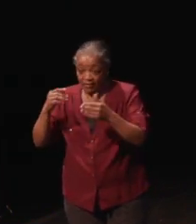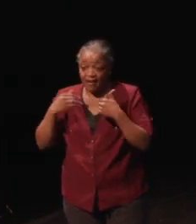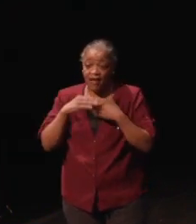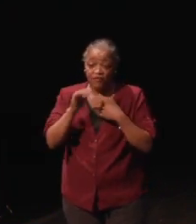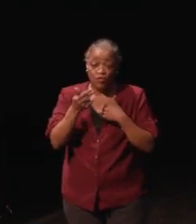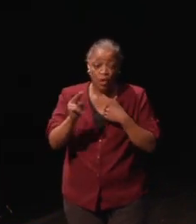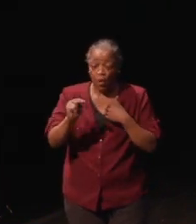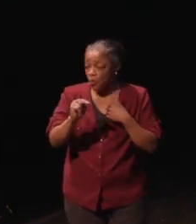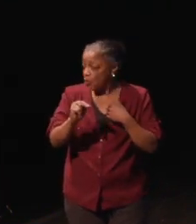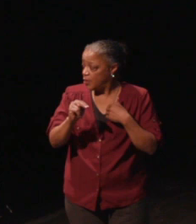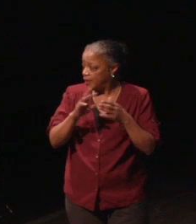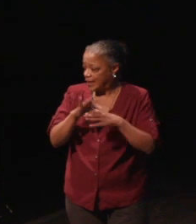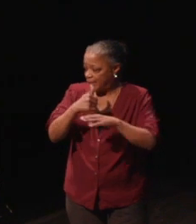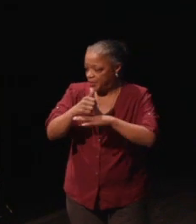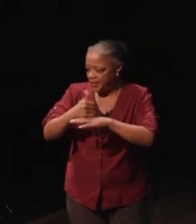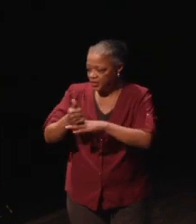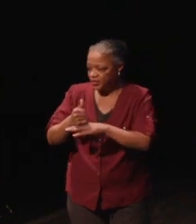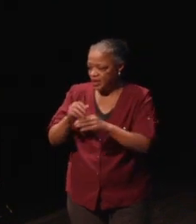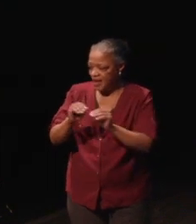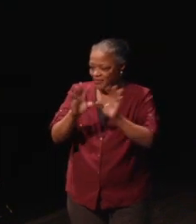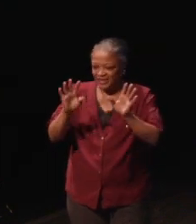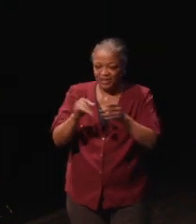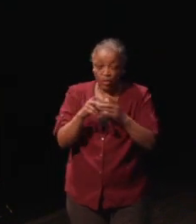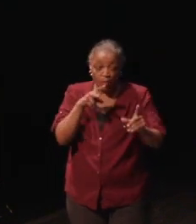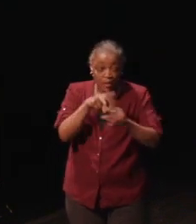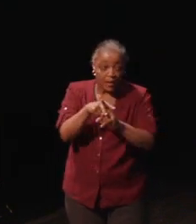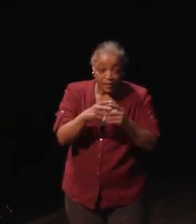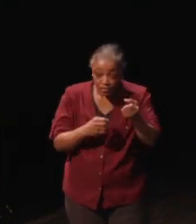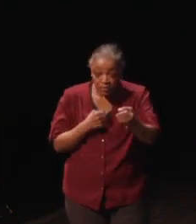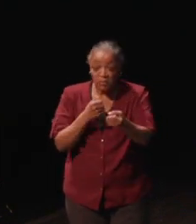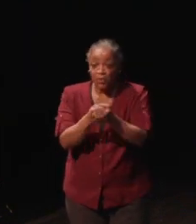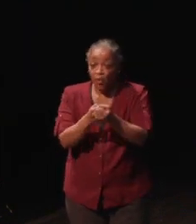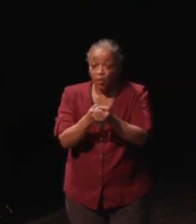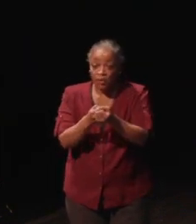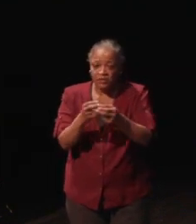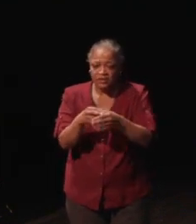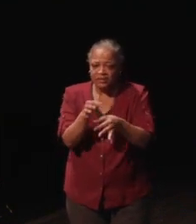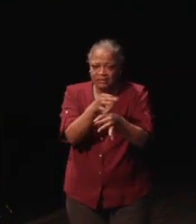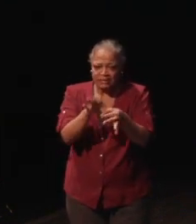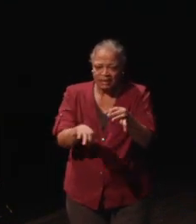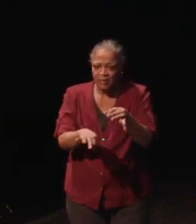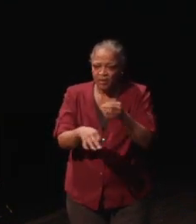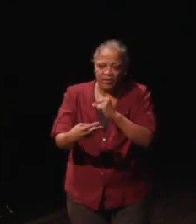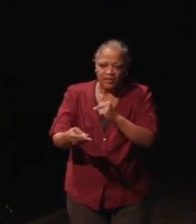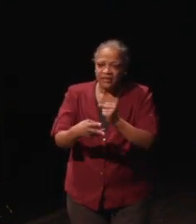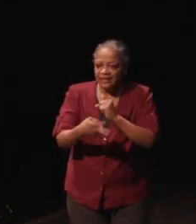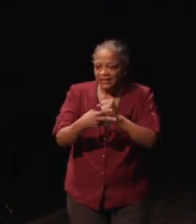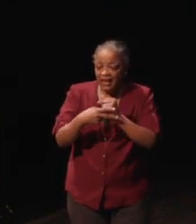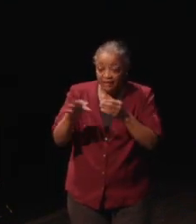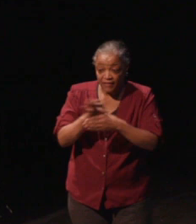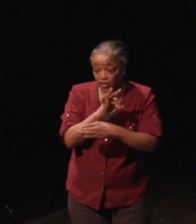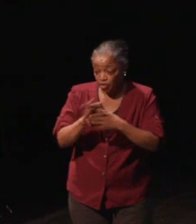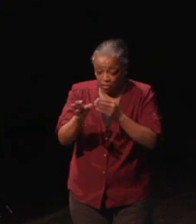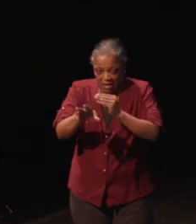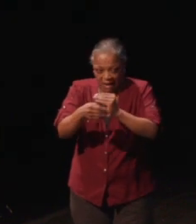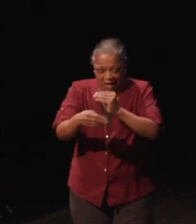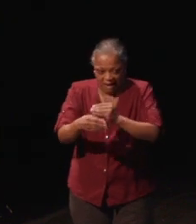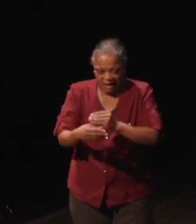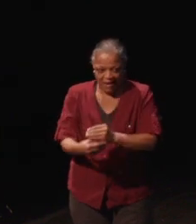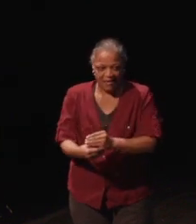to speech implementation obviously, a plugin also supports a just a simple say function that you can add additional stuff off.